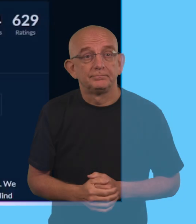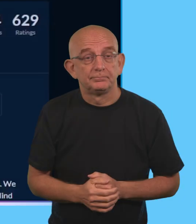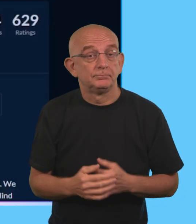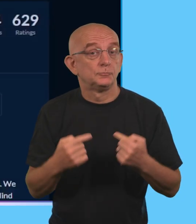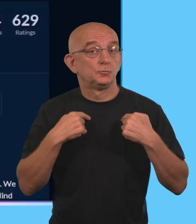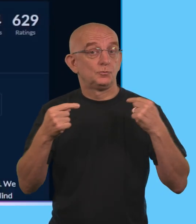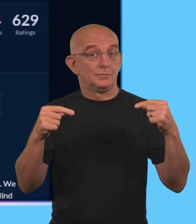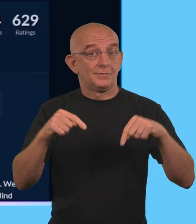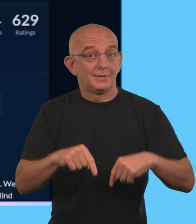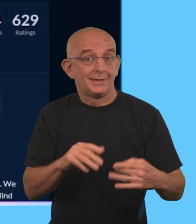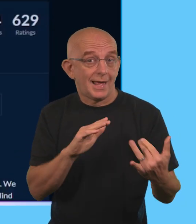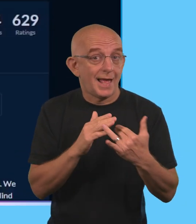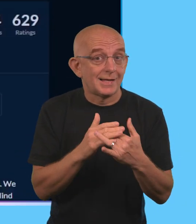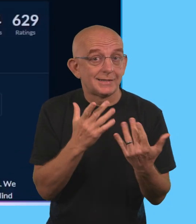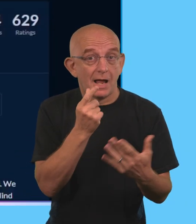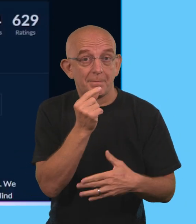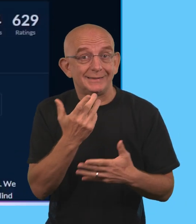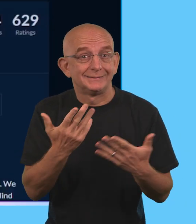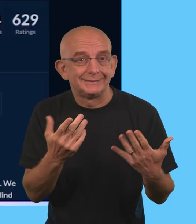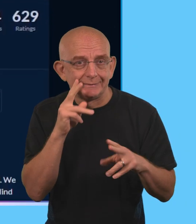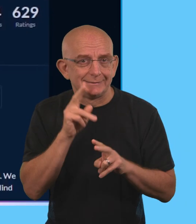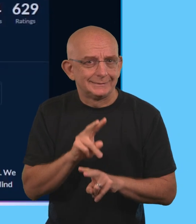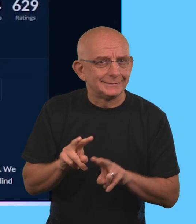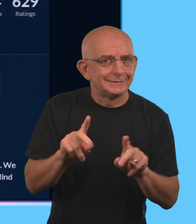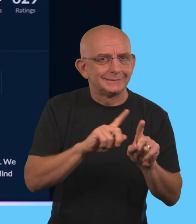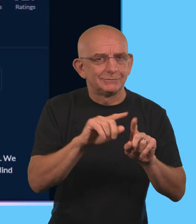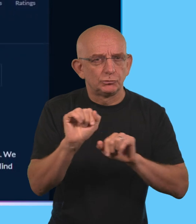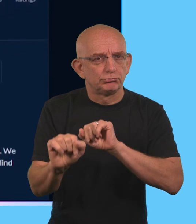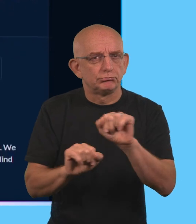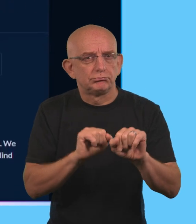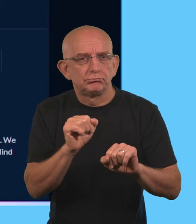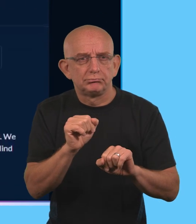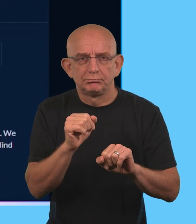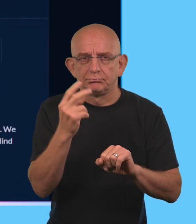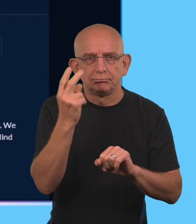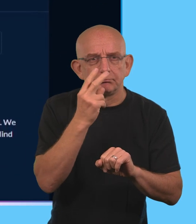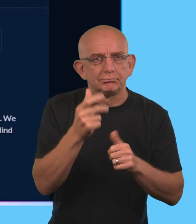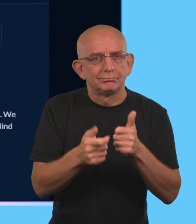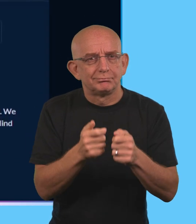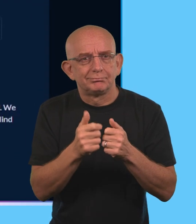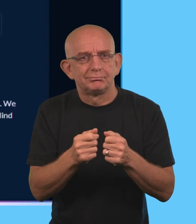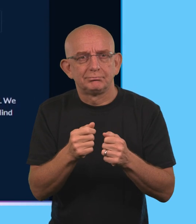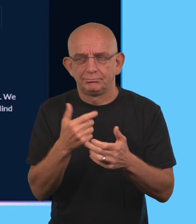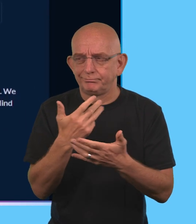We here at Access-Ability recognise that the needs of blind gamers are often overlooked by